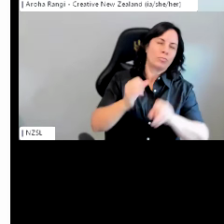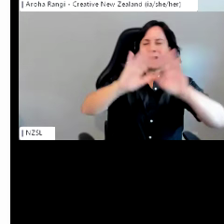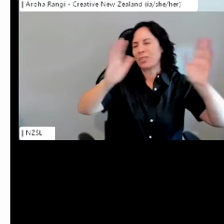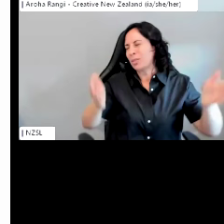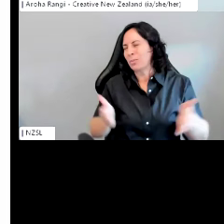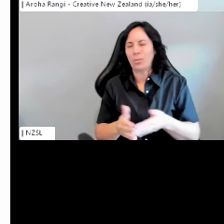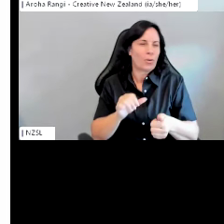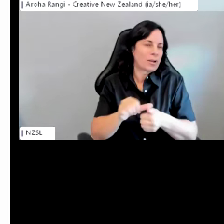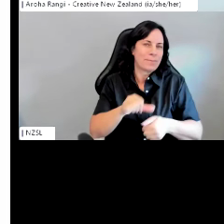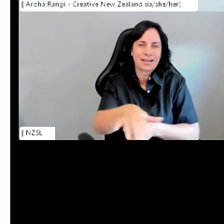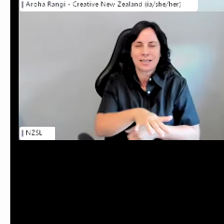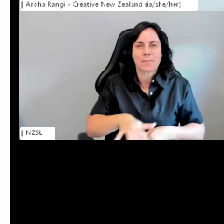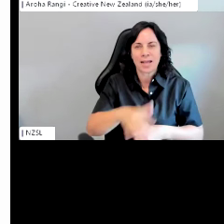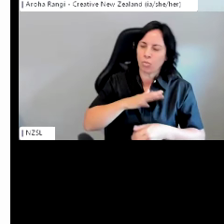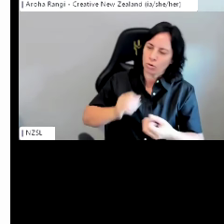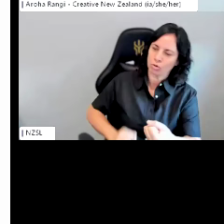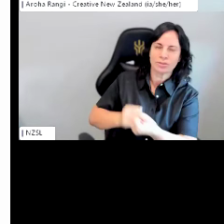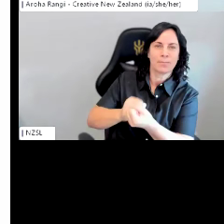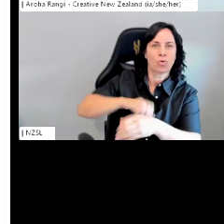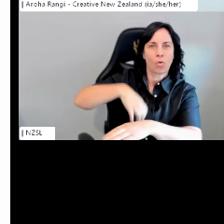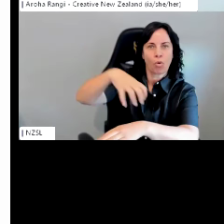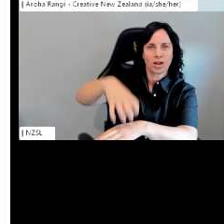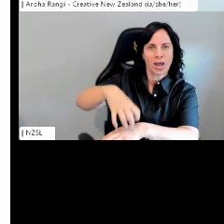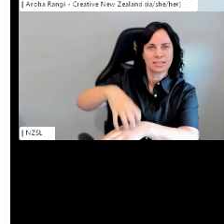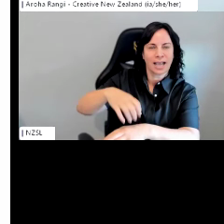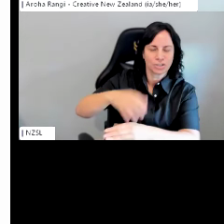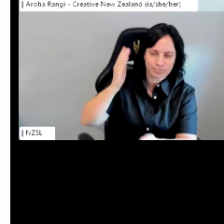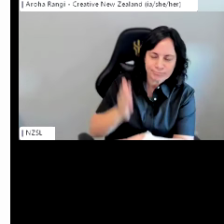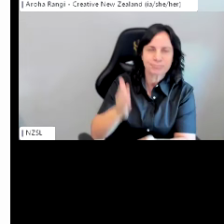want to support organizations that authentically demonstrate alignment with values of community,